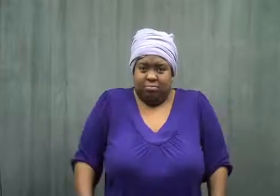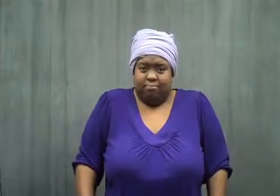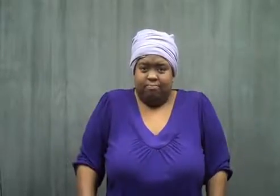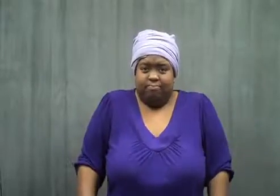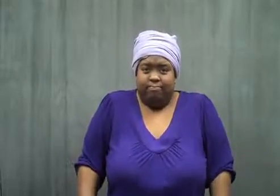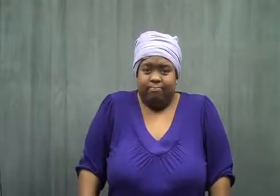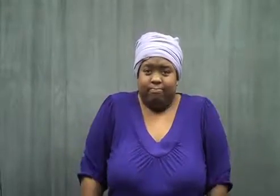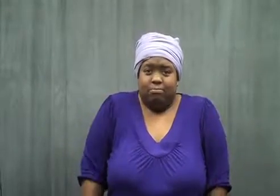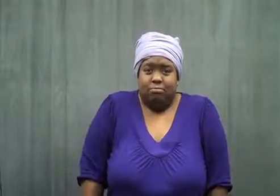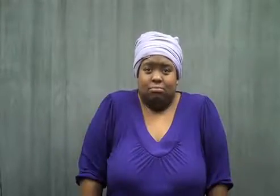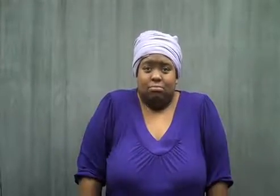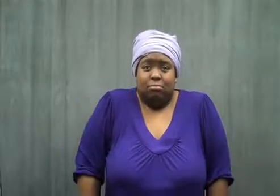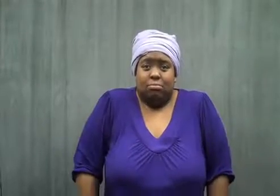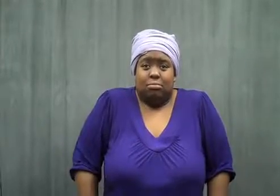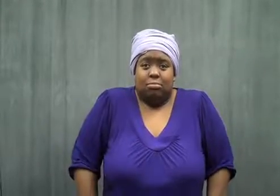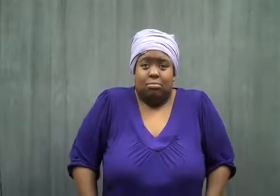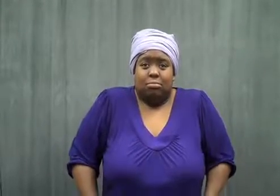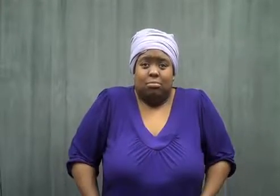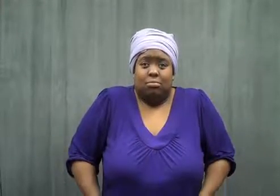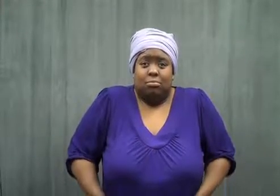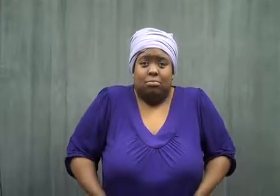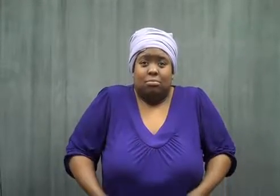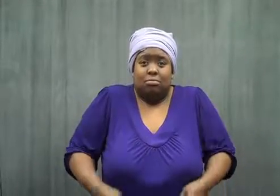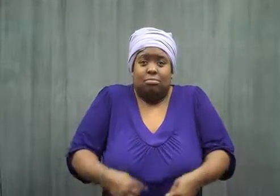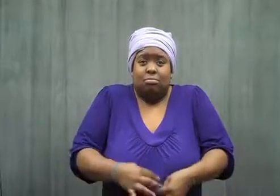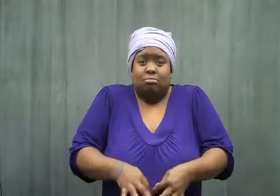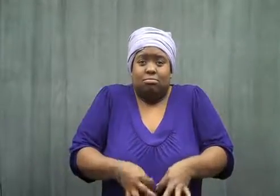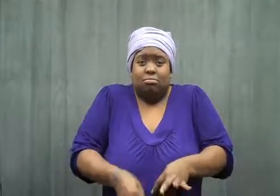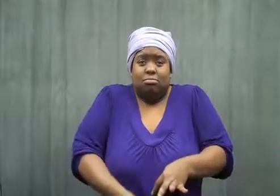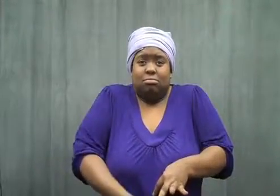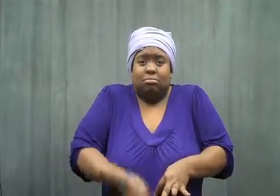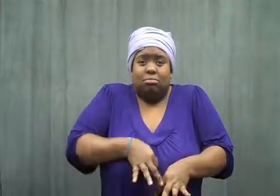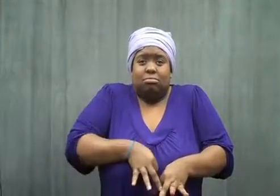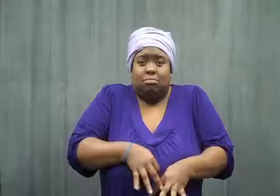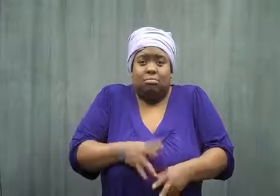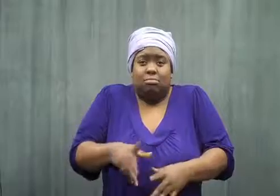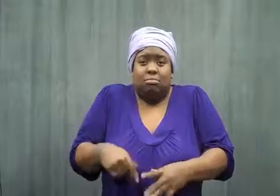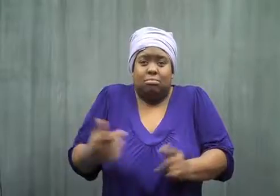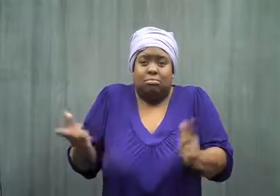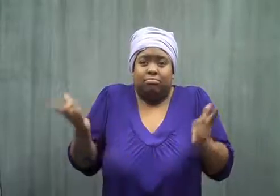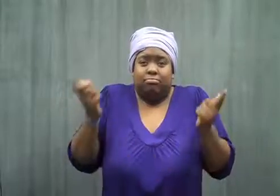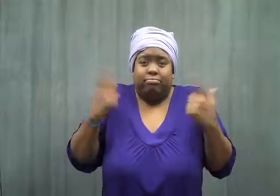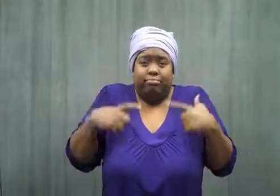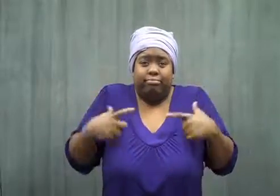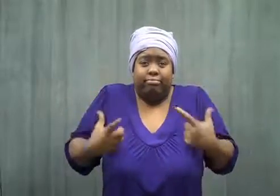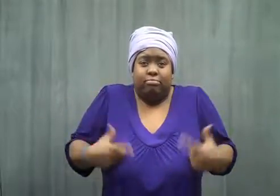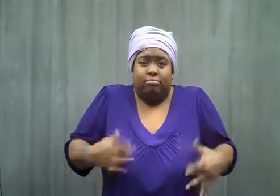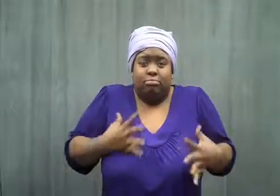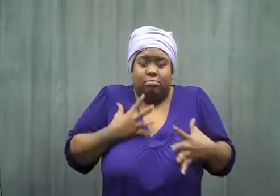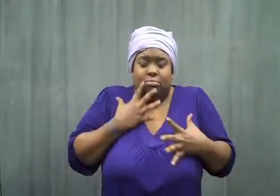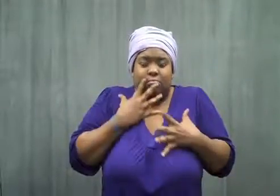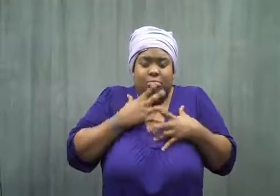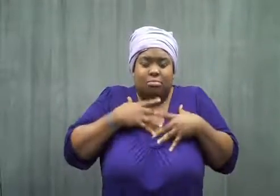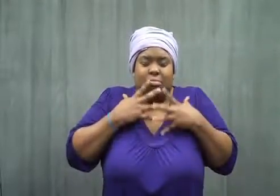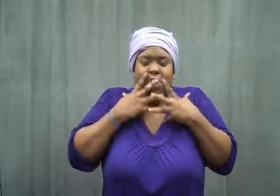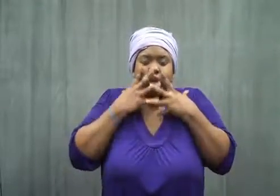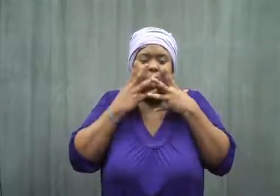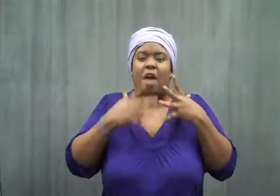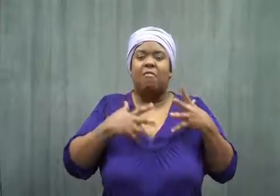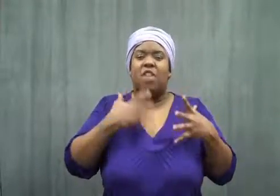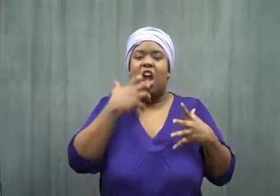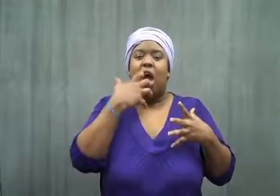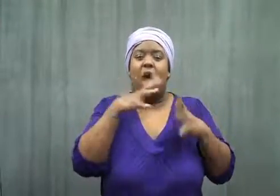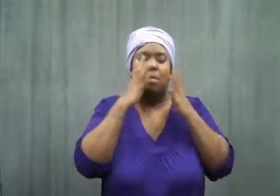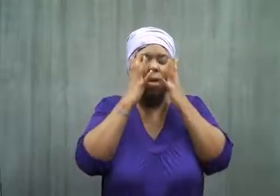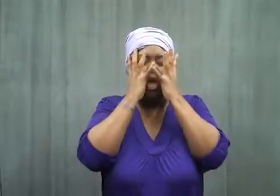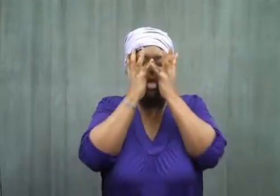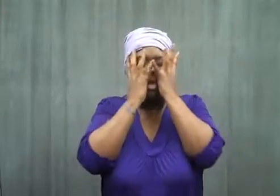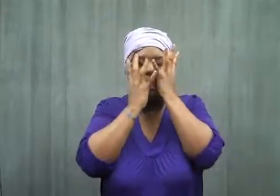I pulled them back up, put my top back on. I was mortified. My face was HOT.